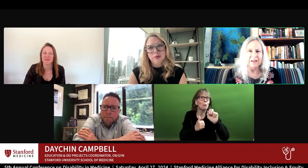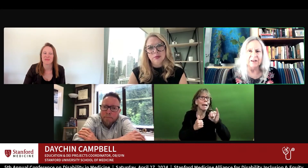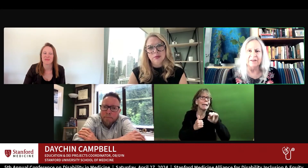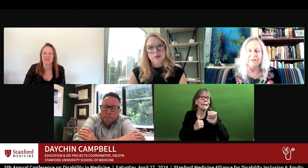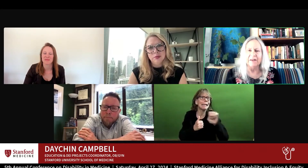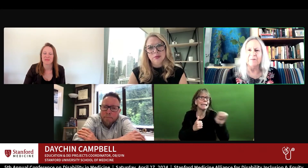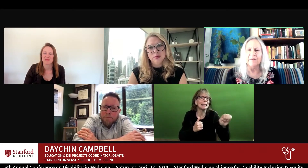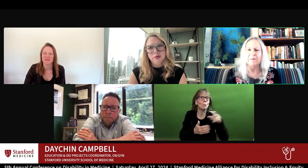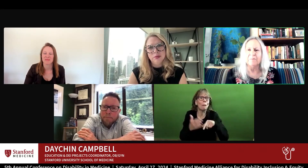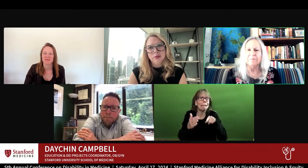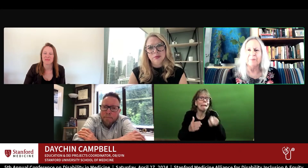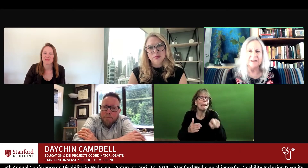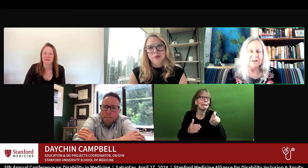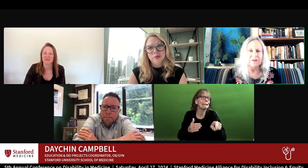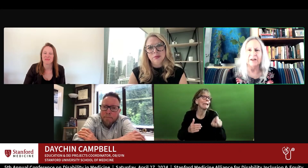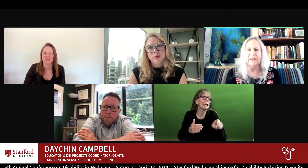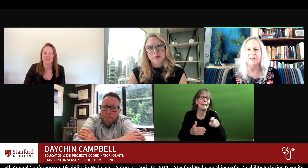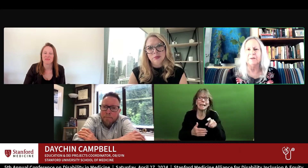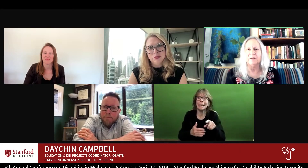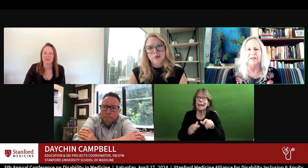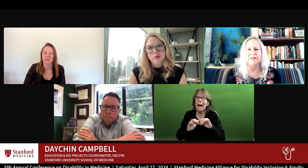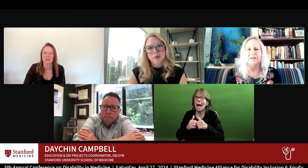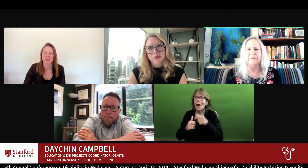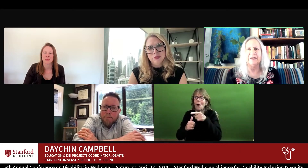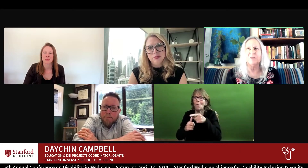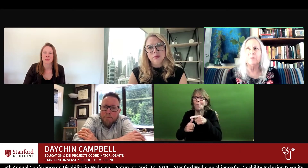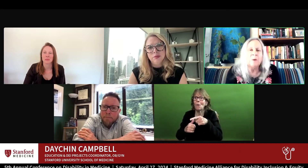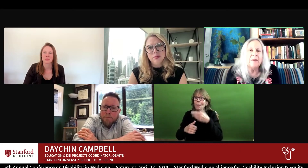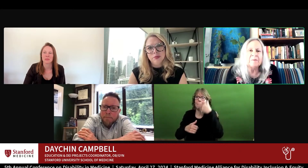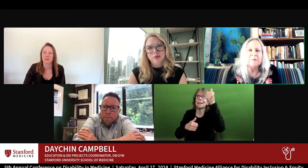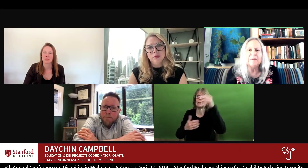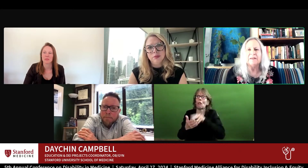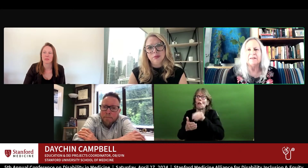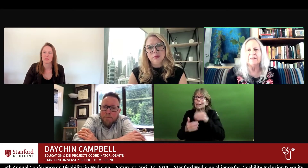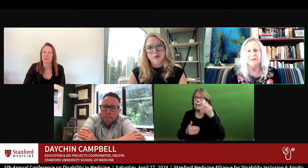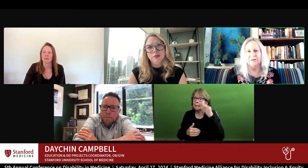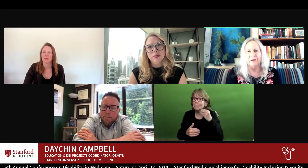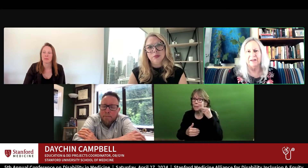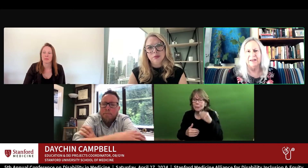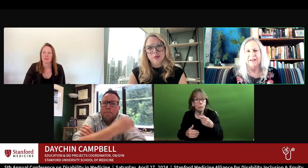to give them their best learning experience because we want them to be successful?